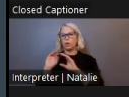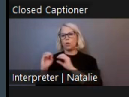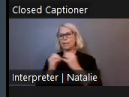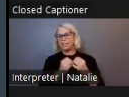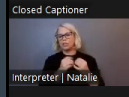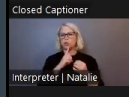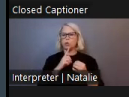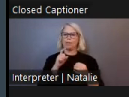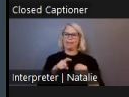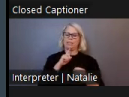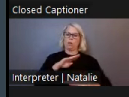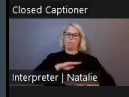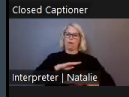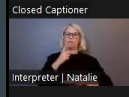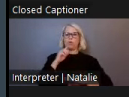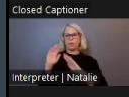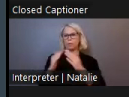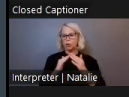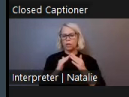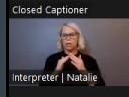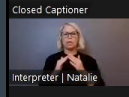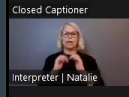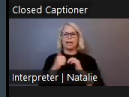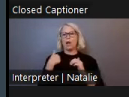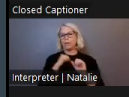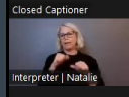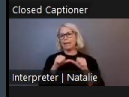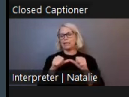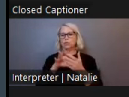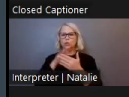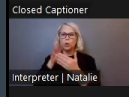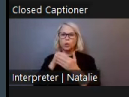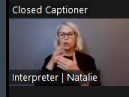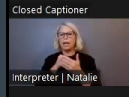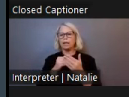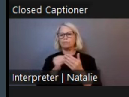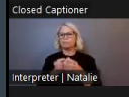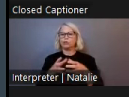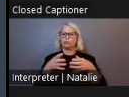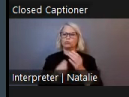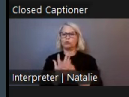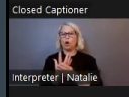needs are met and being sure that we can continue to learn and grow in that piece.